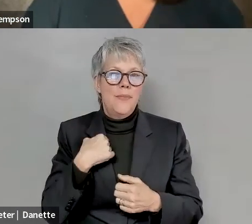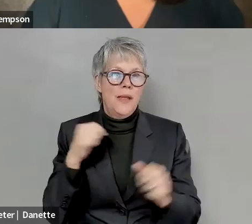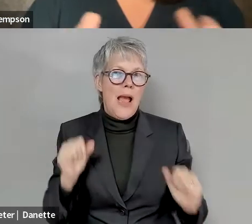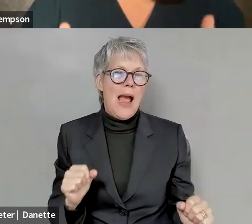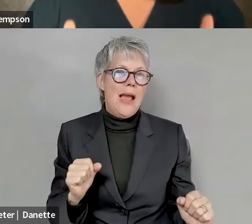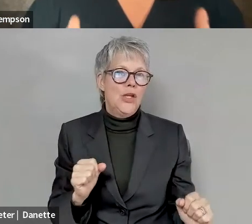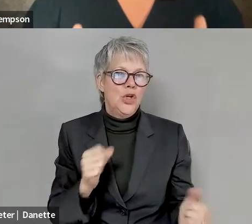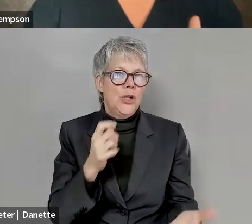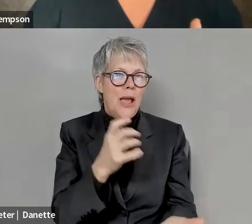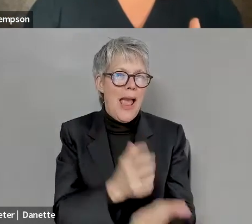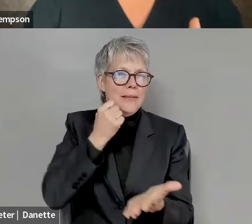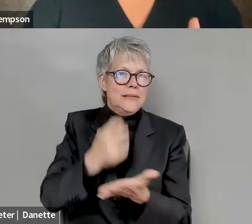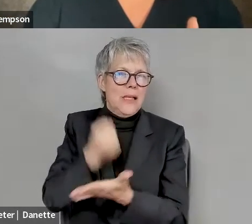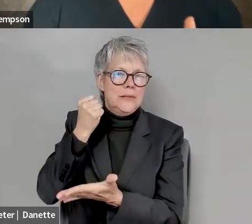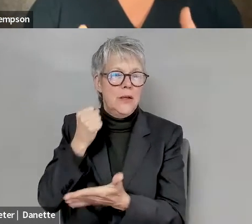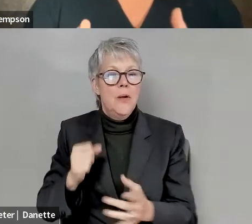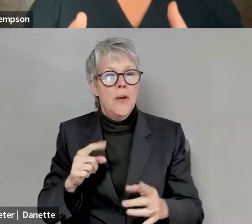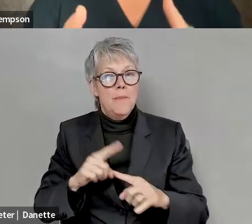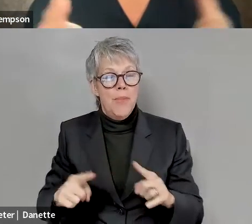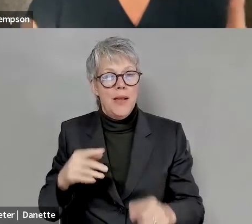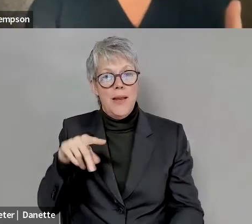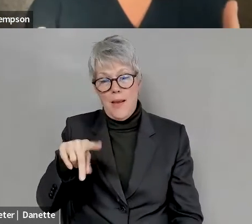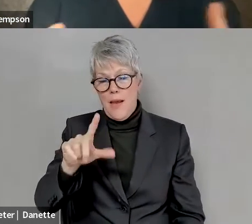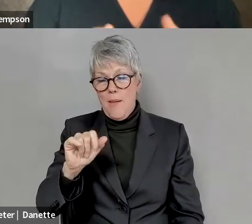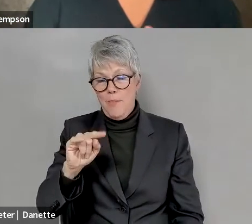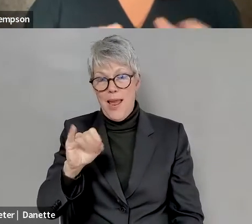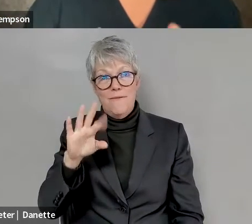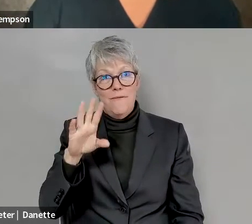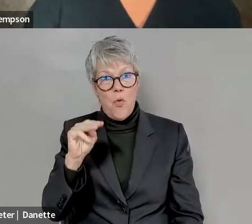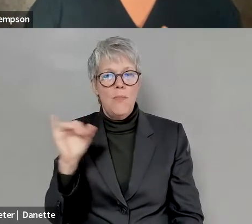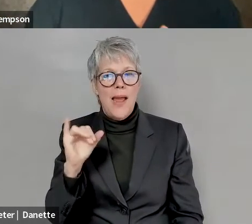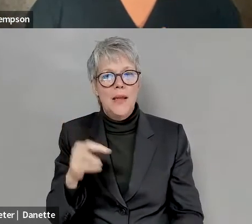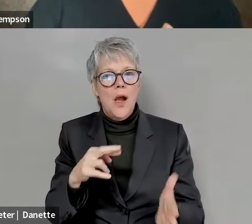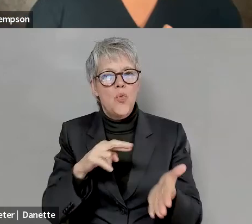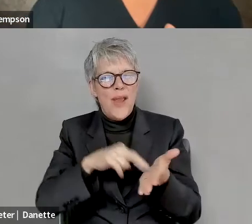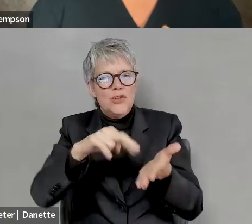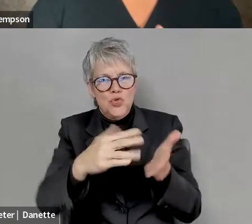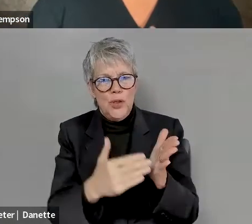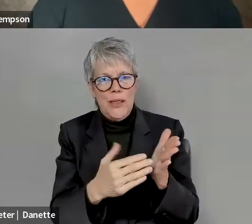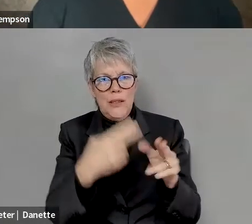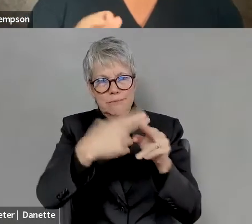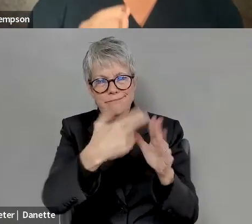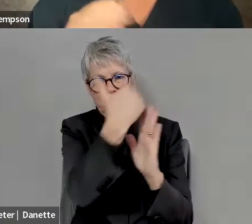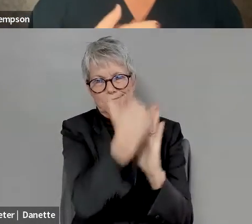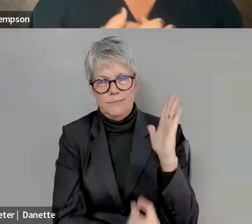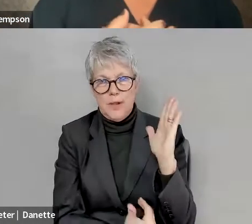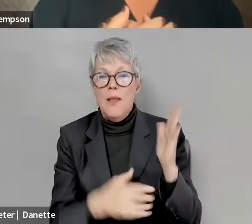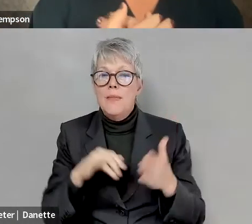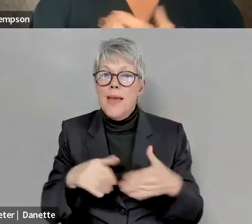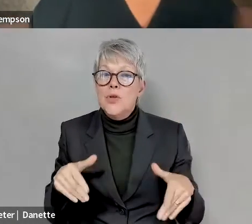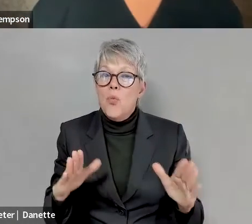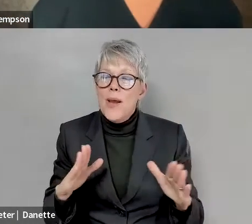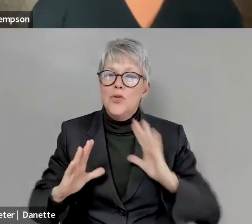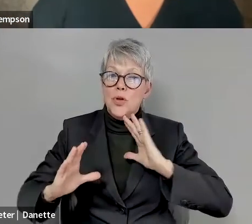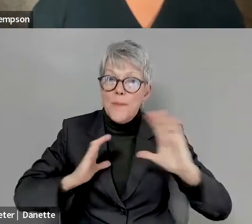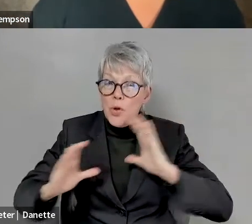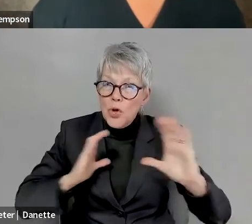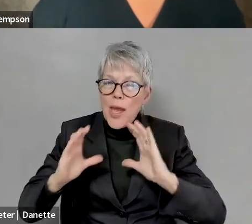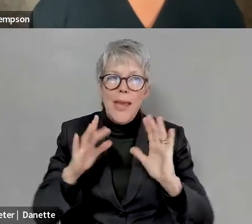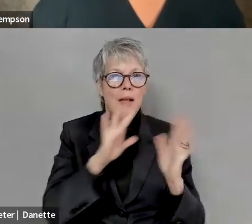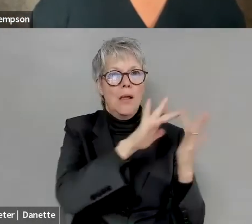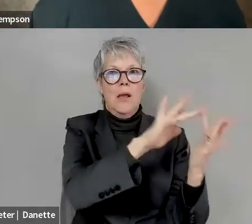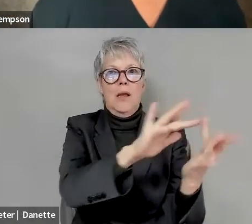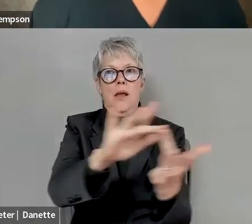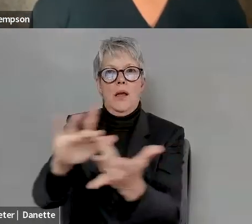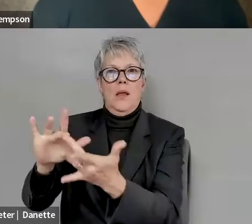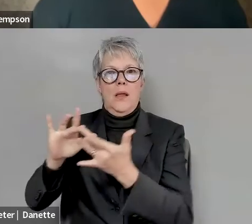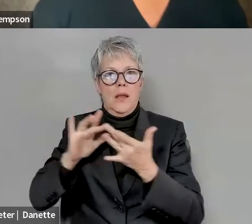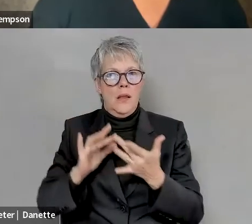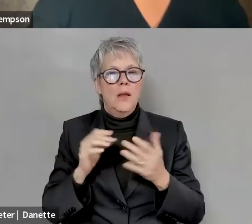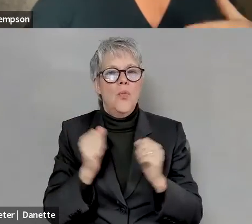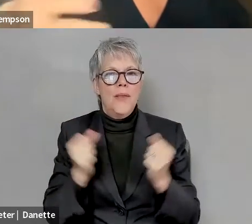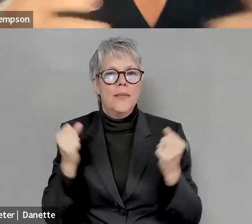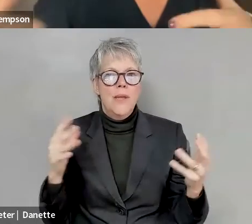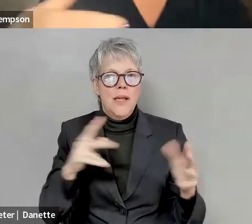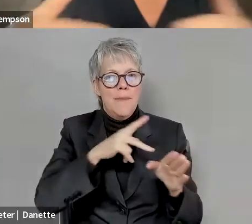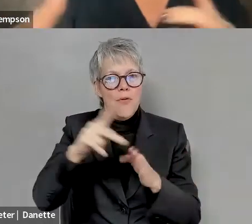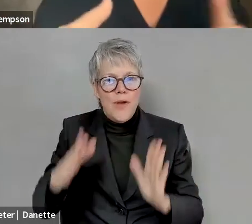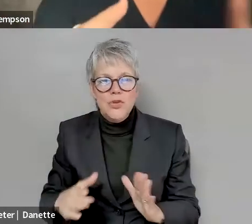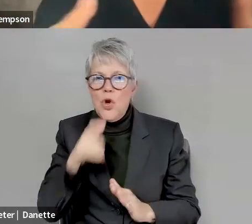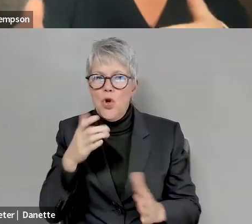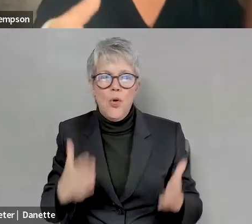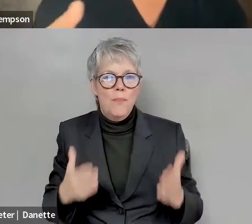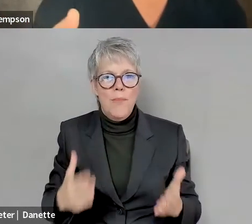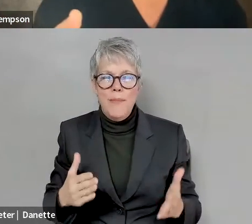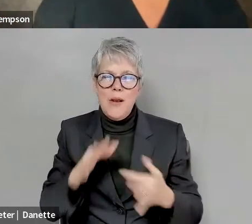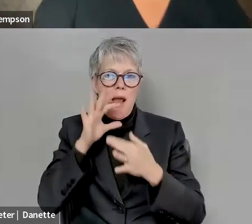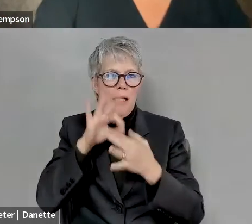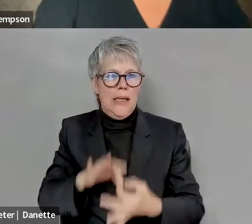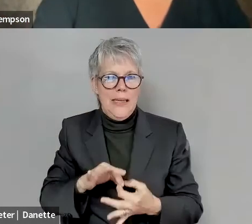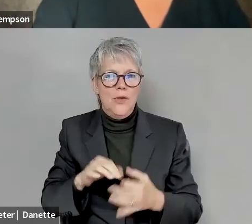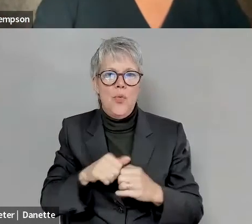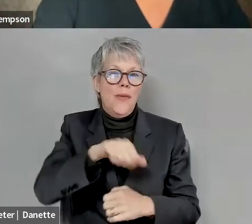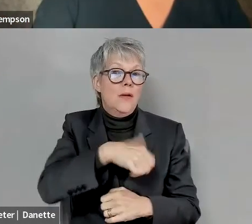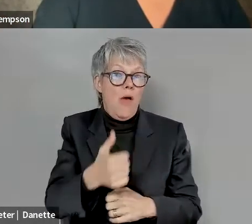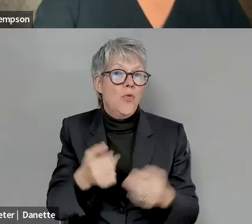Cameron Kempson: So, having a platform like you, a registry then gives you that opportunity to to have a way to communicate with a lot of professionals across the State who may not be linkedin specifically through another resource.